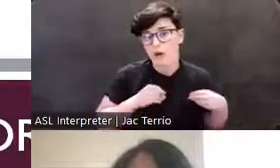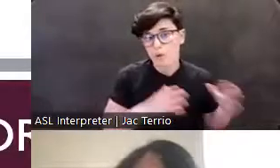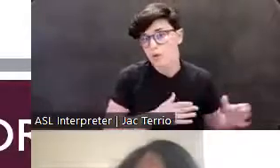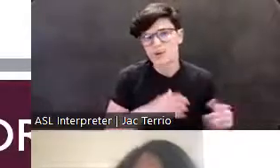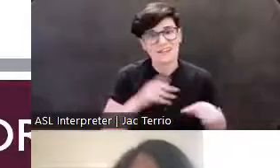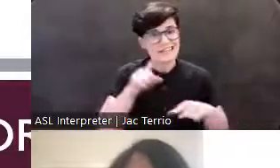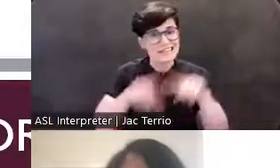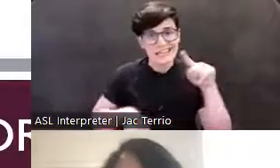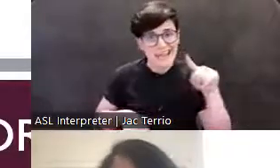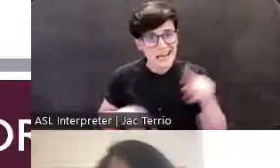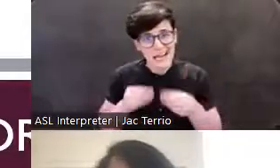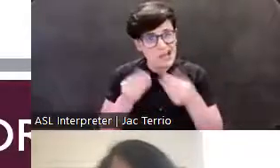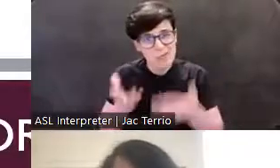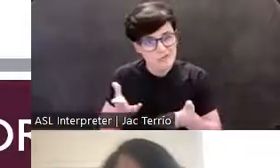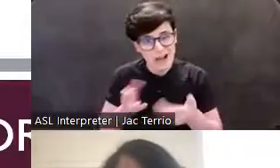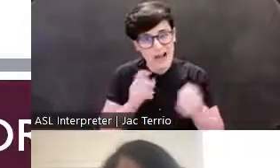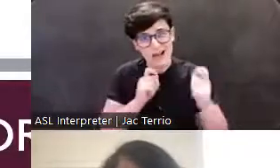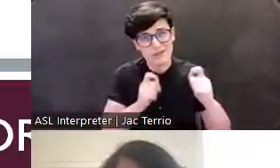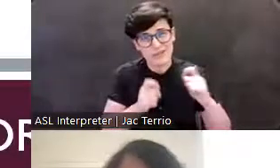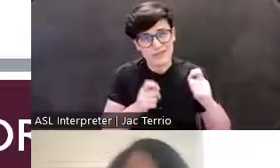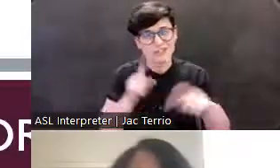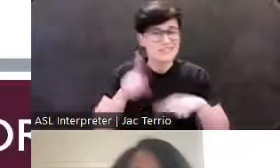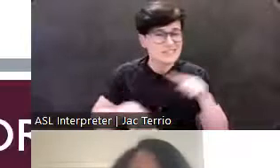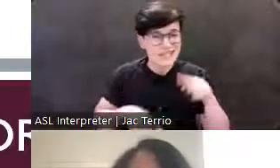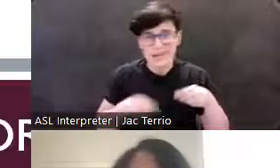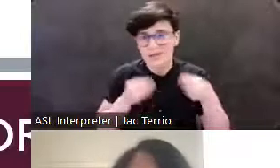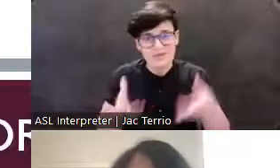provide the modification or accommodation that is requested, they should try to work